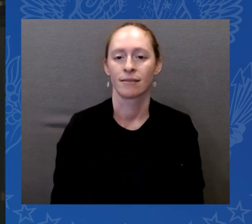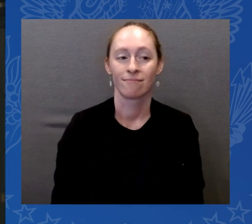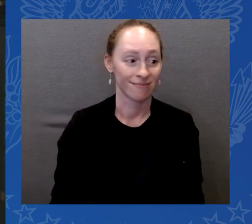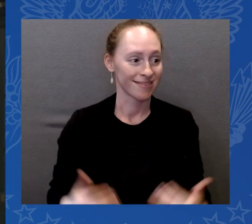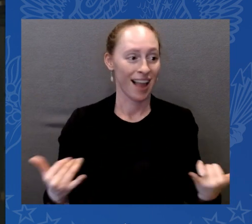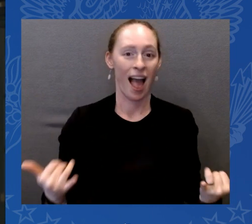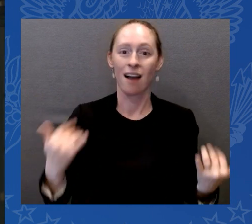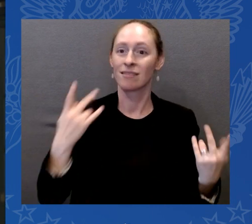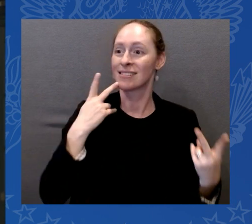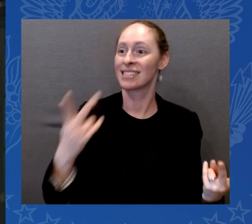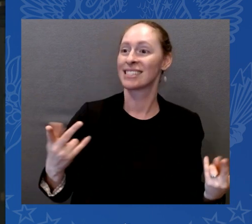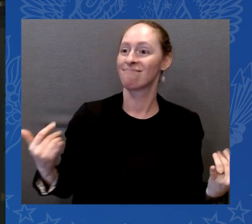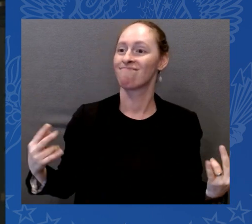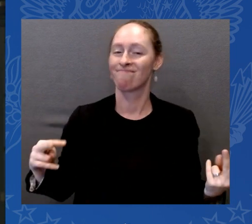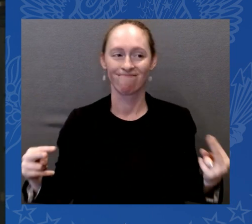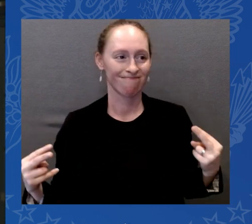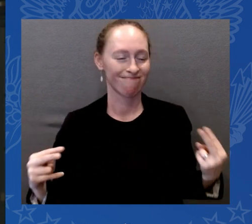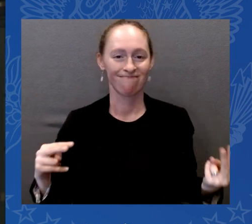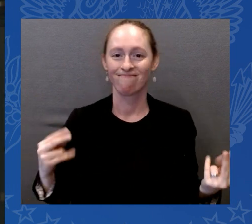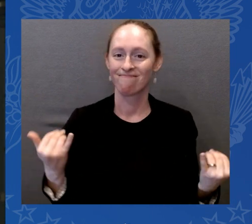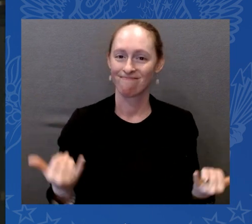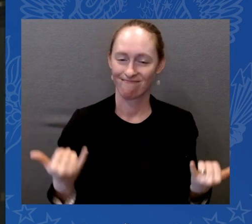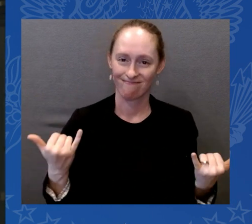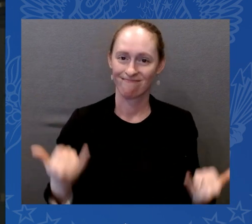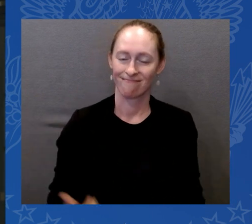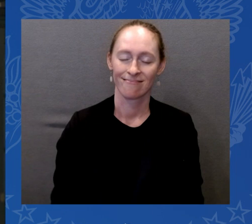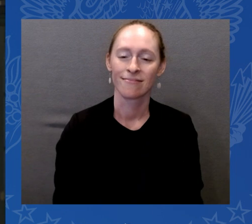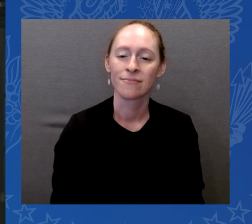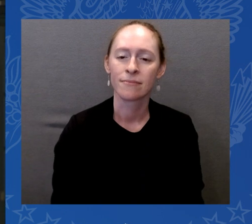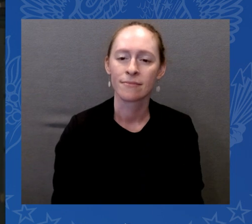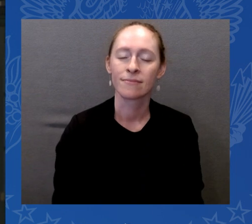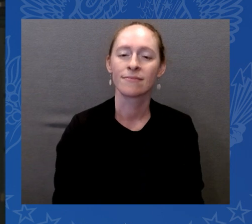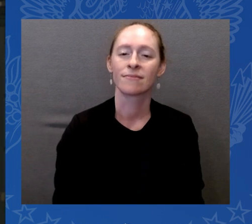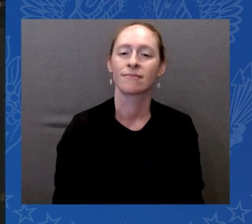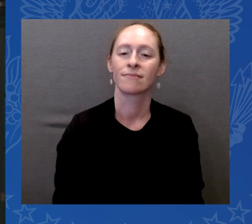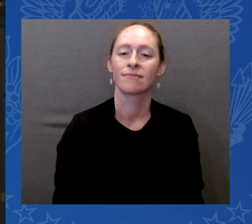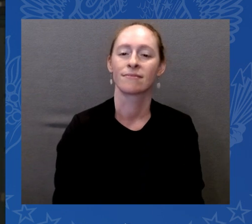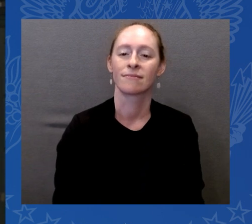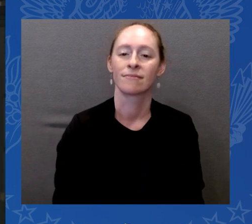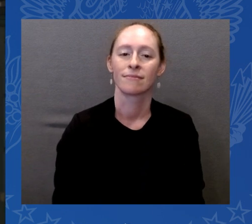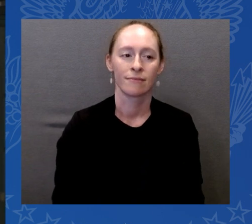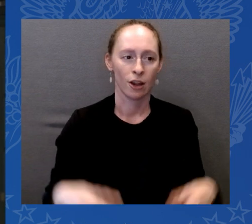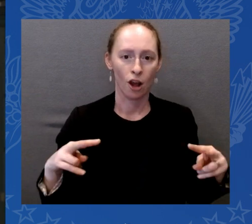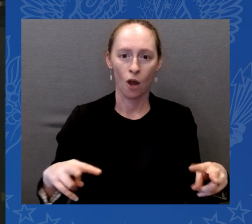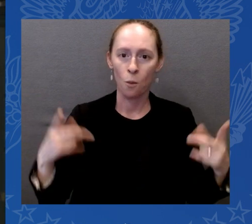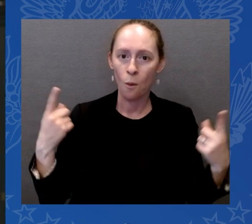And when it does come, people's lives are better off -- all people; the future becomes brighter;